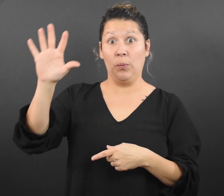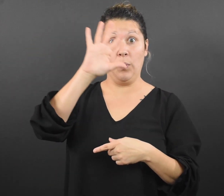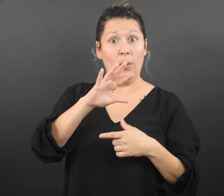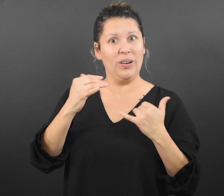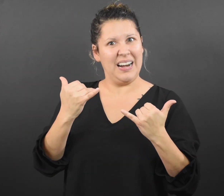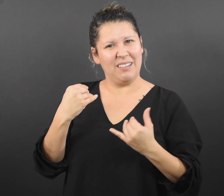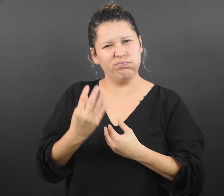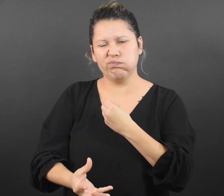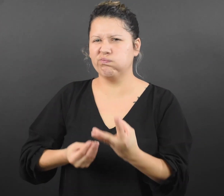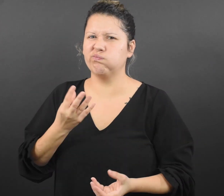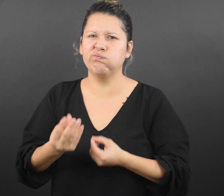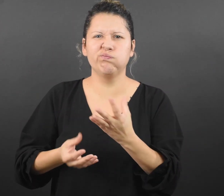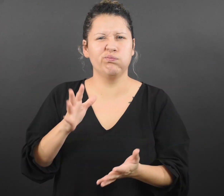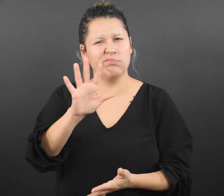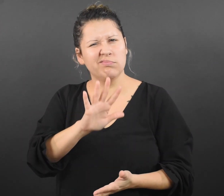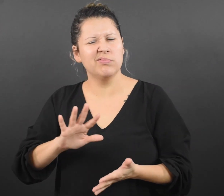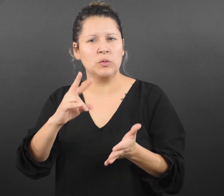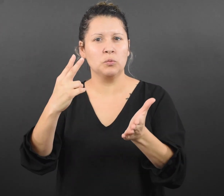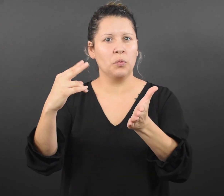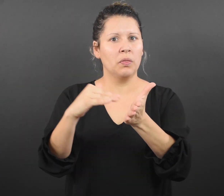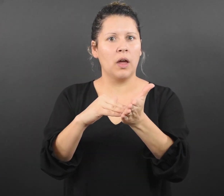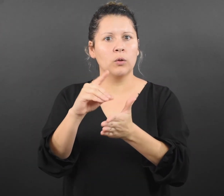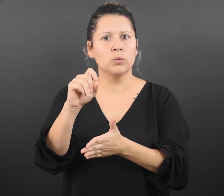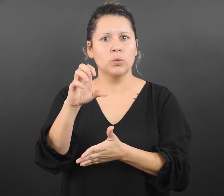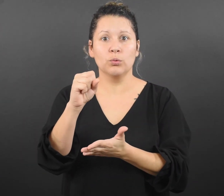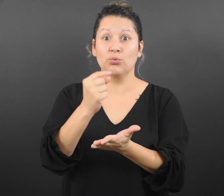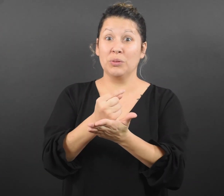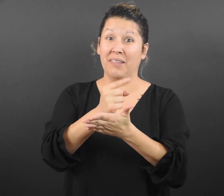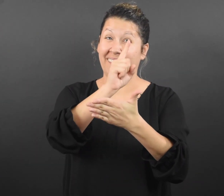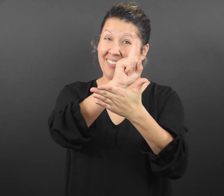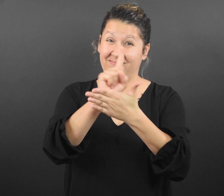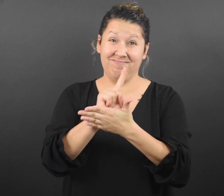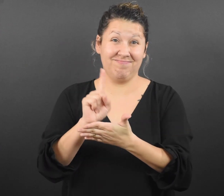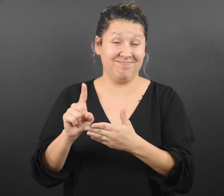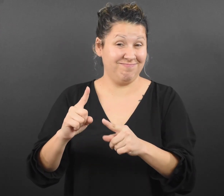has been administering about 2,000 doses of the treatment per week since the beginning of October,